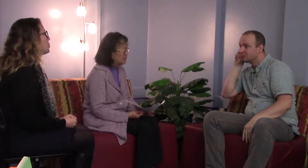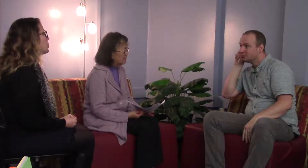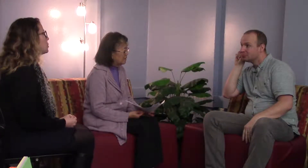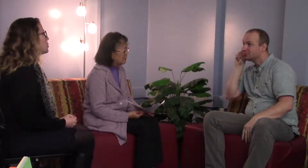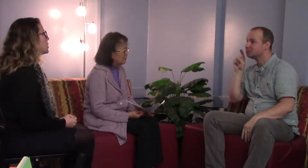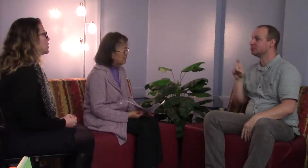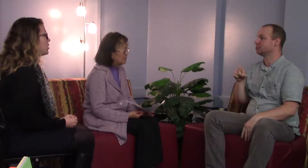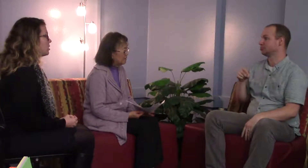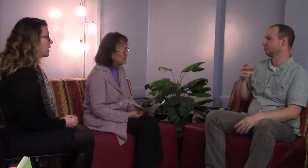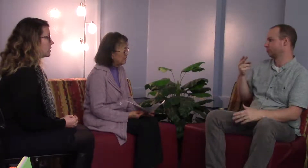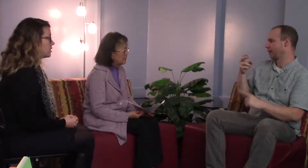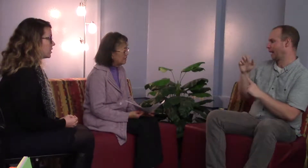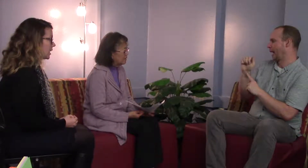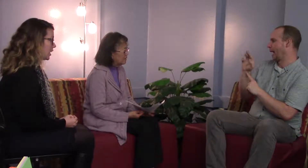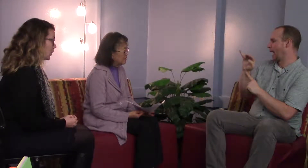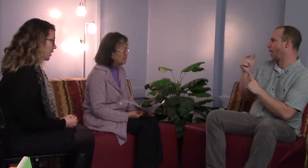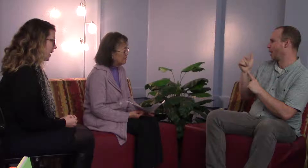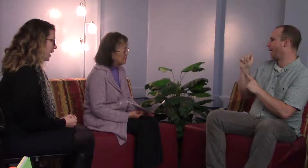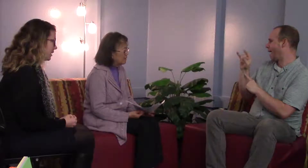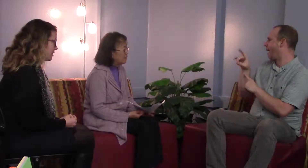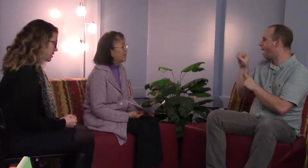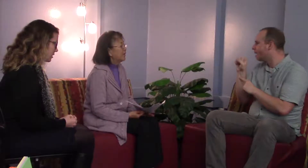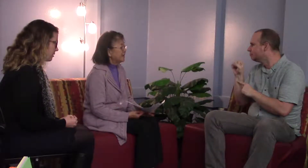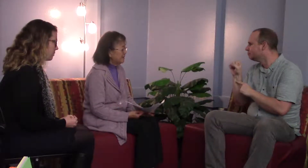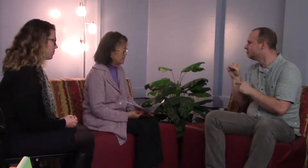through such devices like hearing aids.